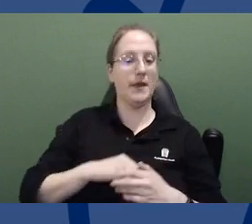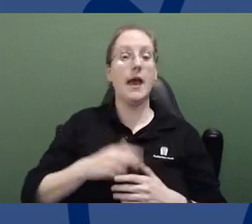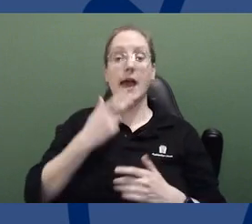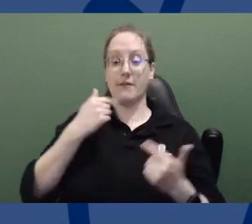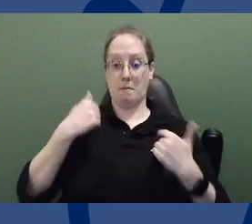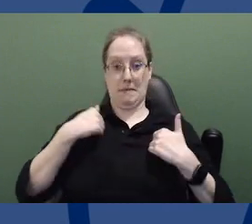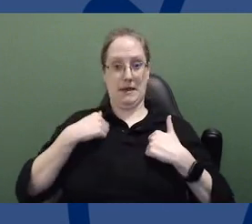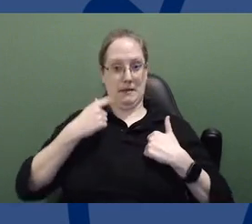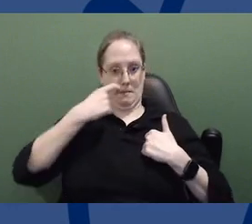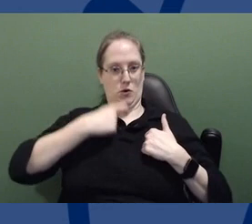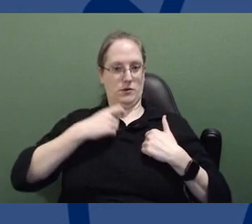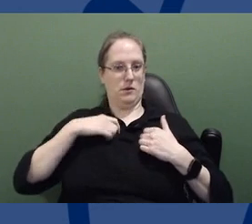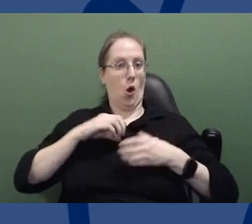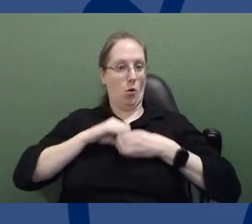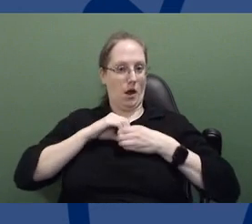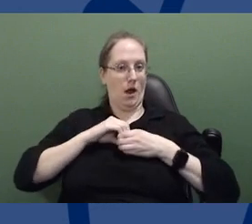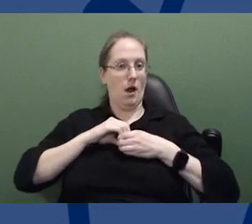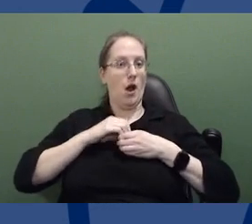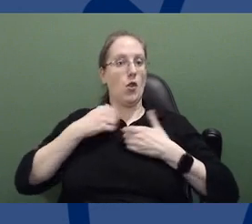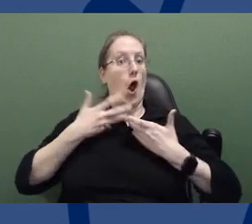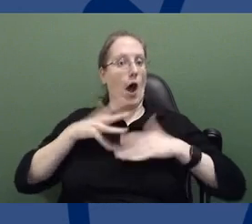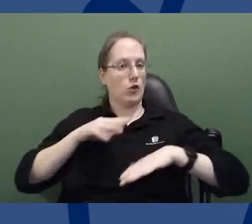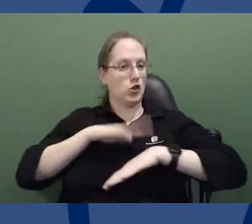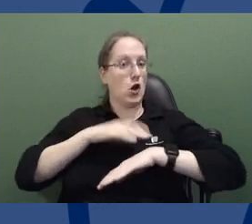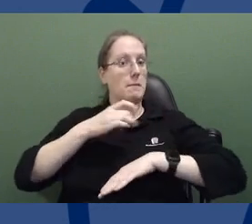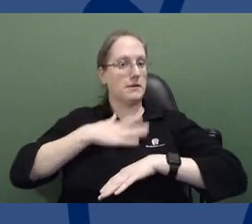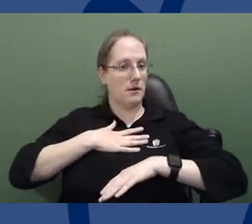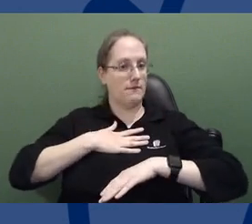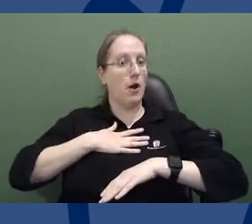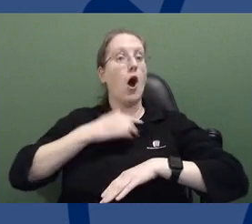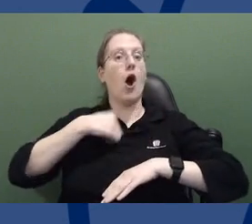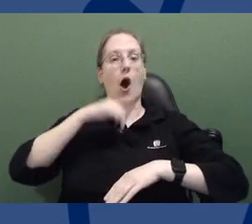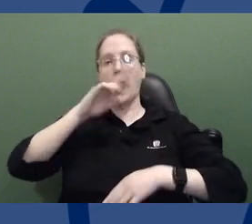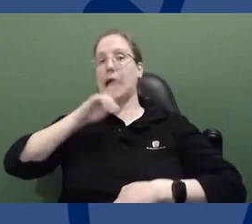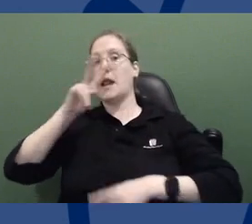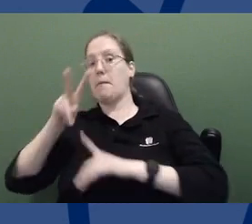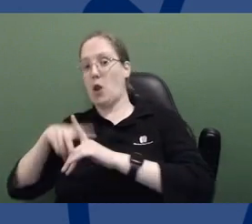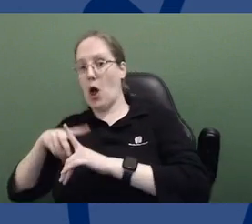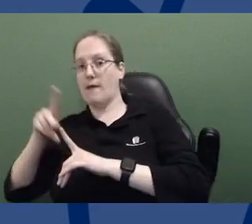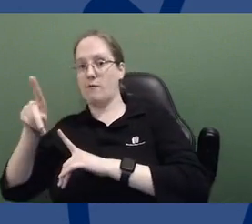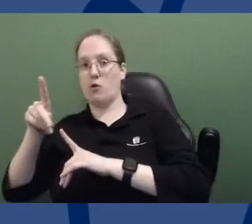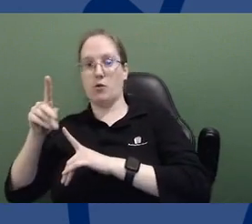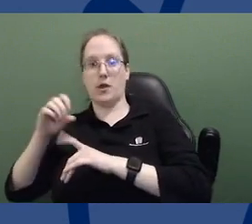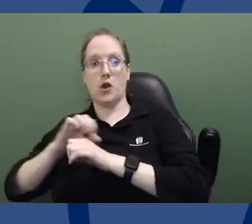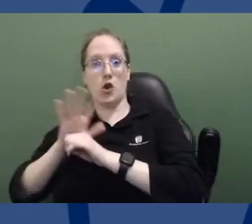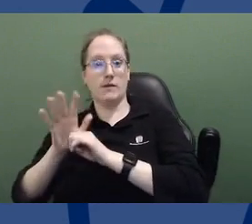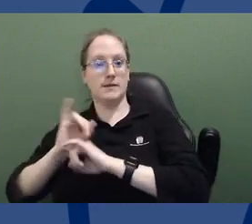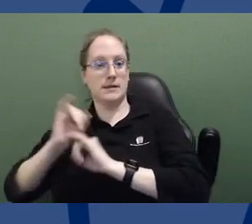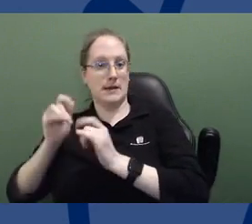apply for a COVID‑19 disaster payment. So you can apply for both. So if you're a director